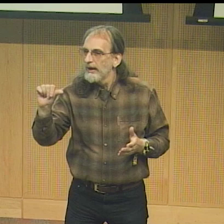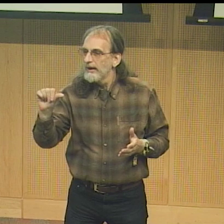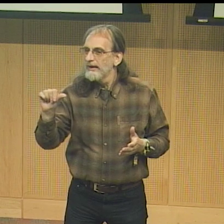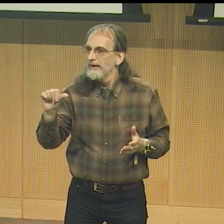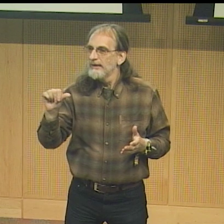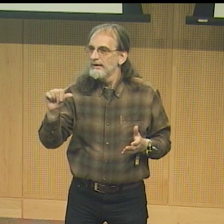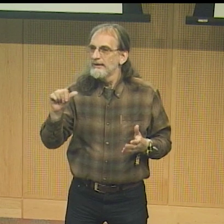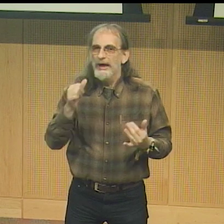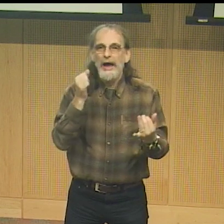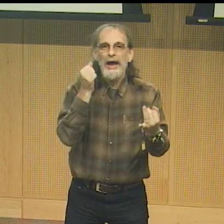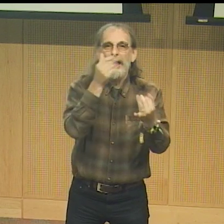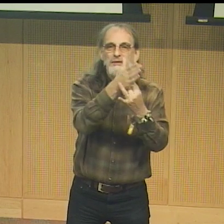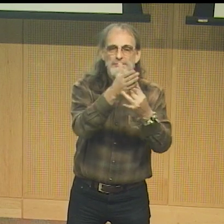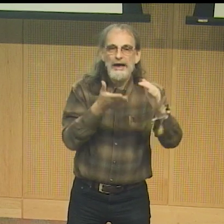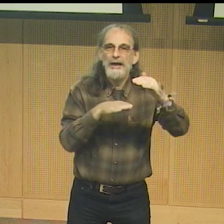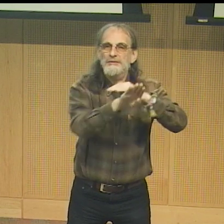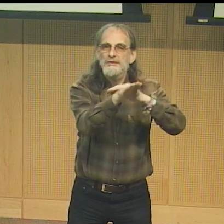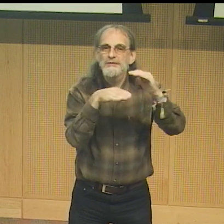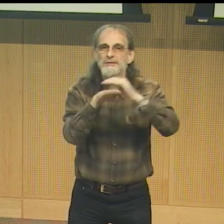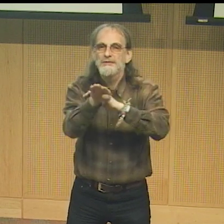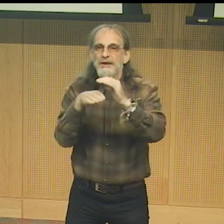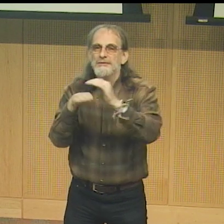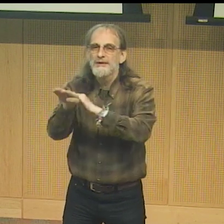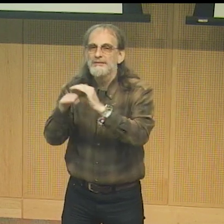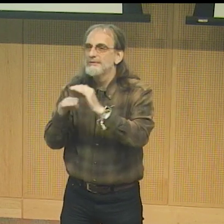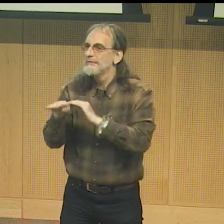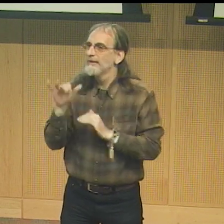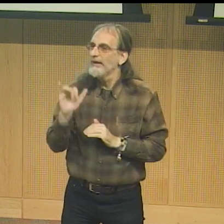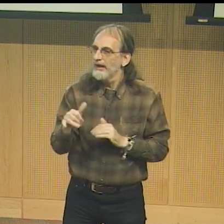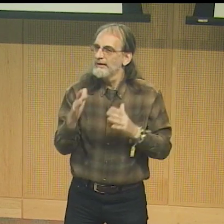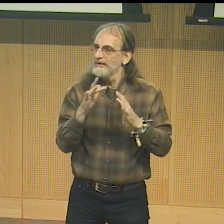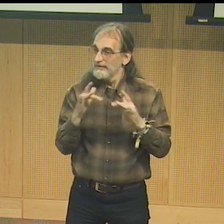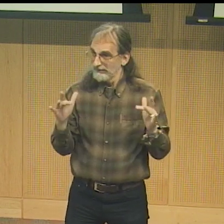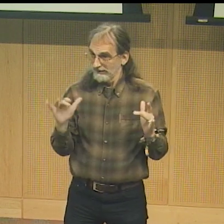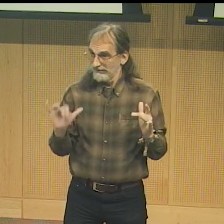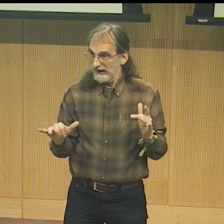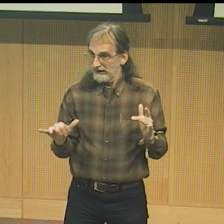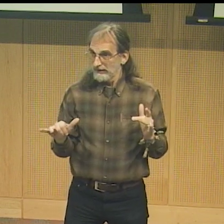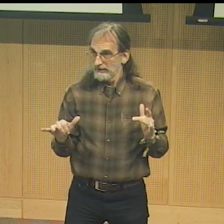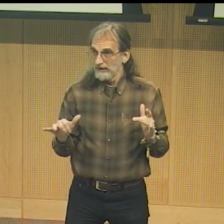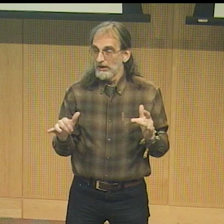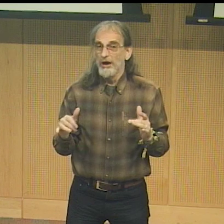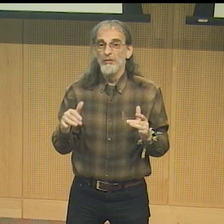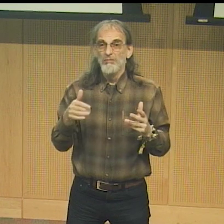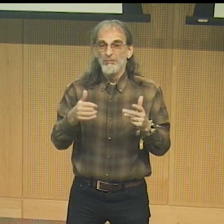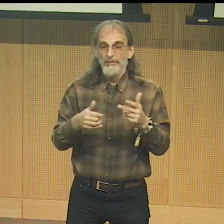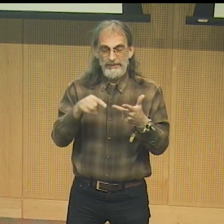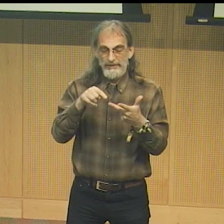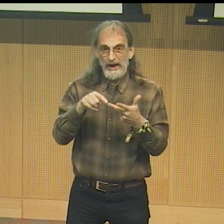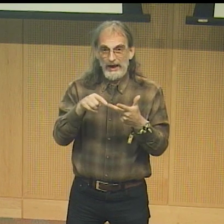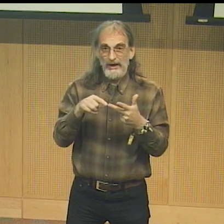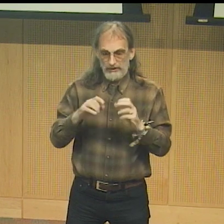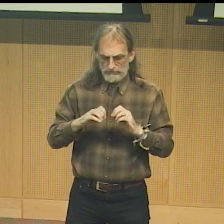That's where we encounter the Human Rights dimension. And at that third dimension, we focus on the individual